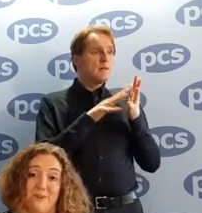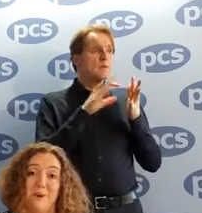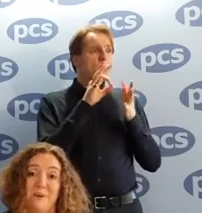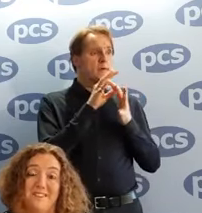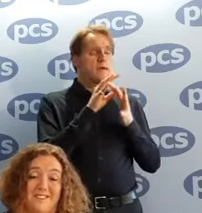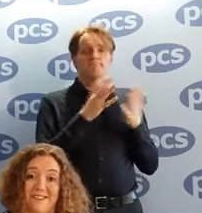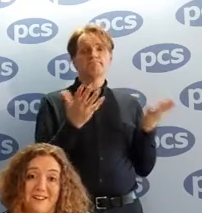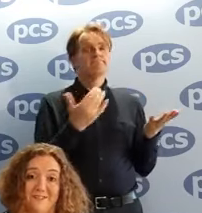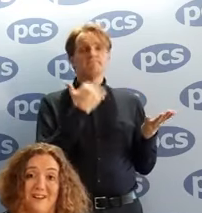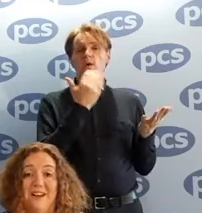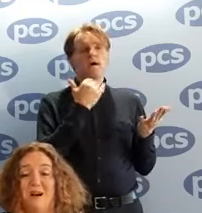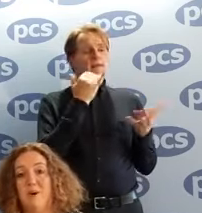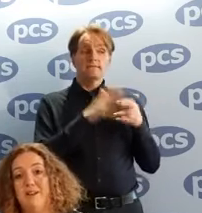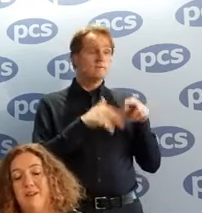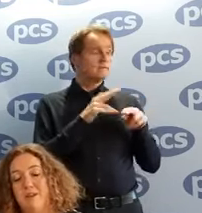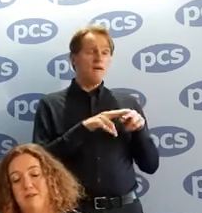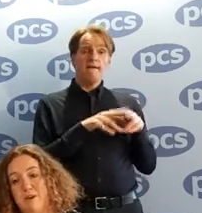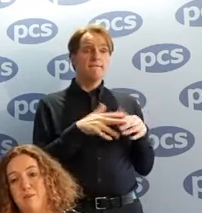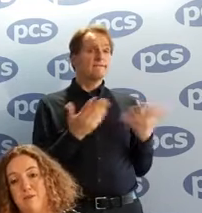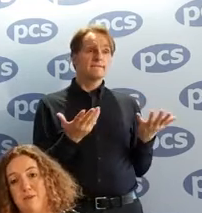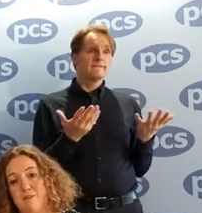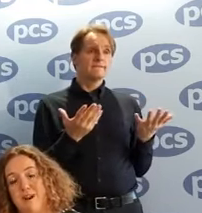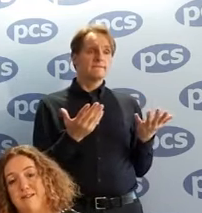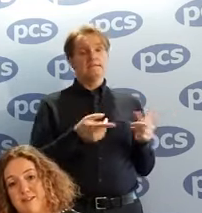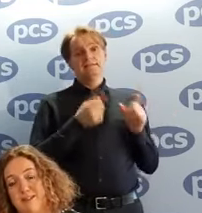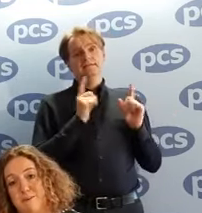of at the moment is staff and well you know there are a number of areas of the